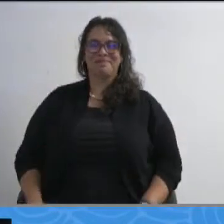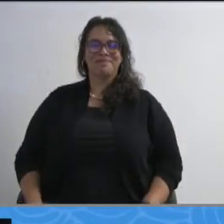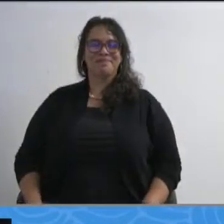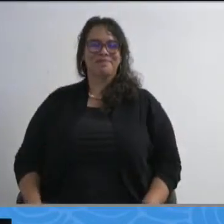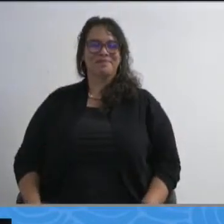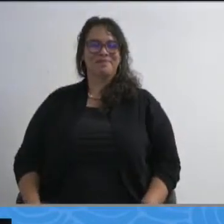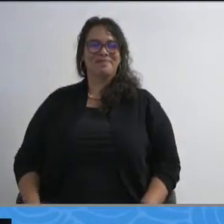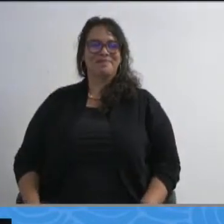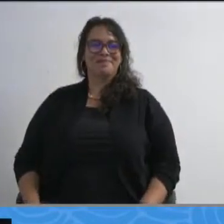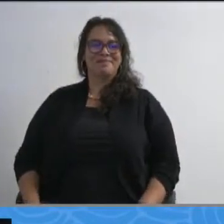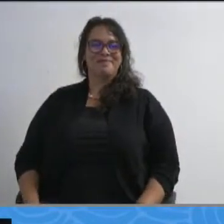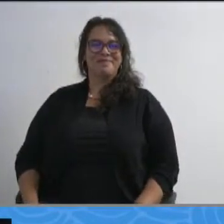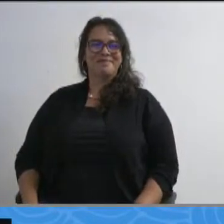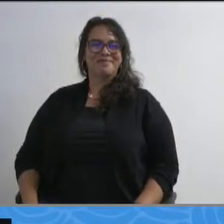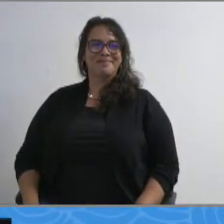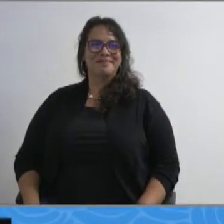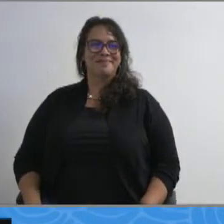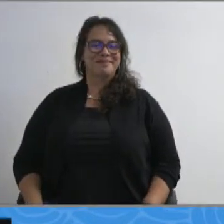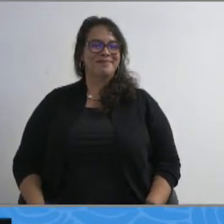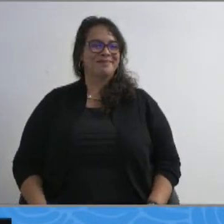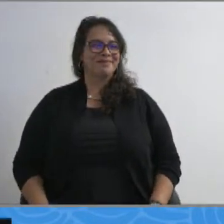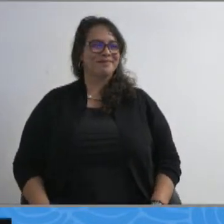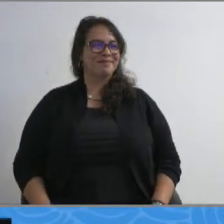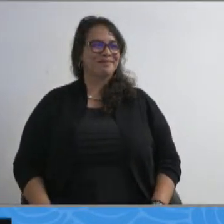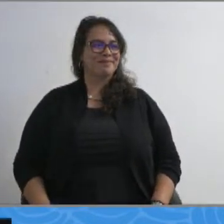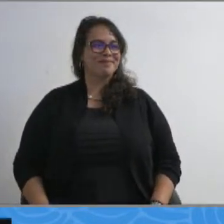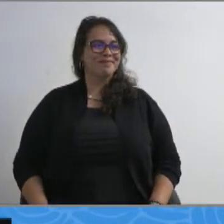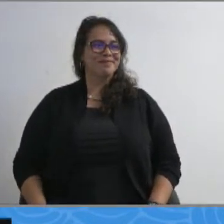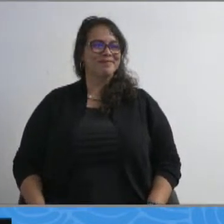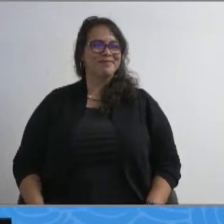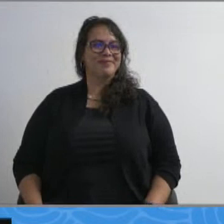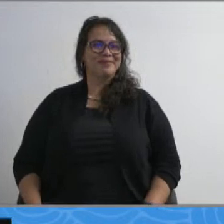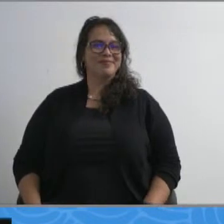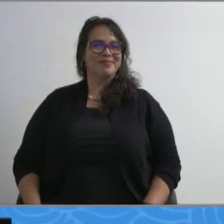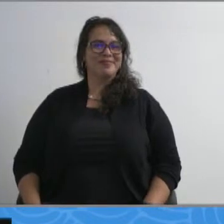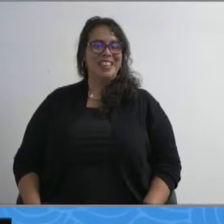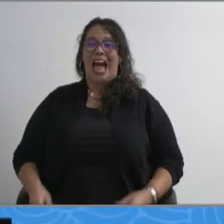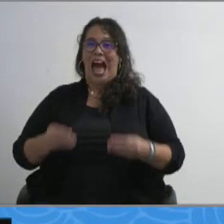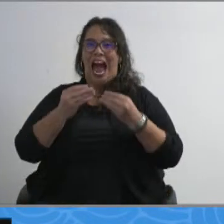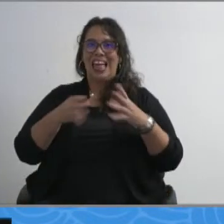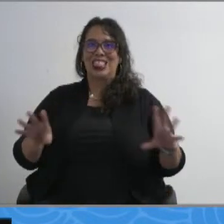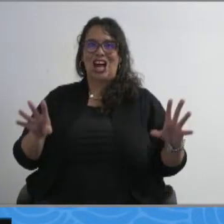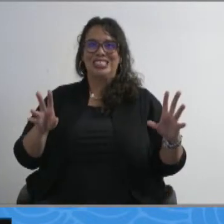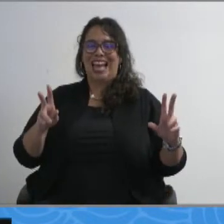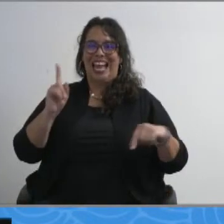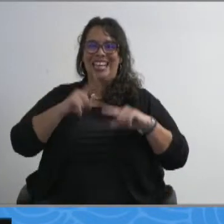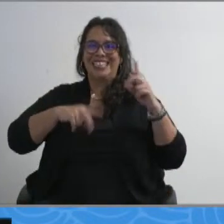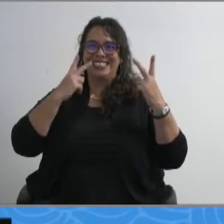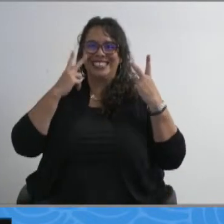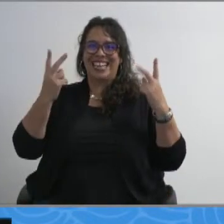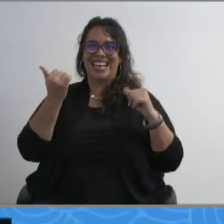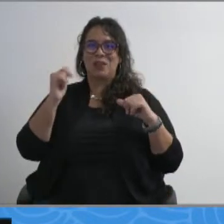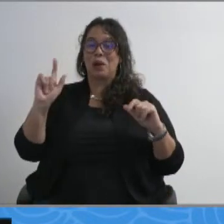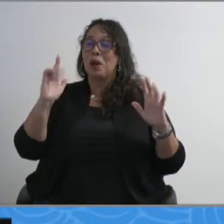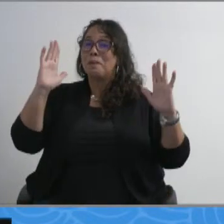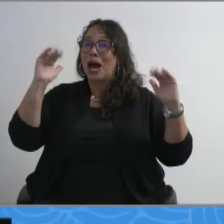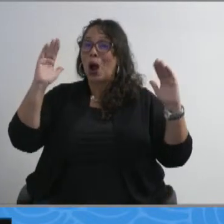There. I think this is it. Okay. Now, I lost everybody to see everybody. But hopefully... Hopefully, I'm sharing the screen.